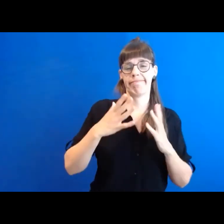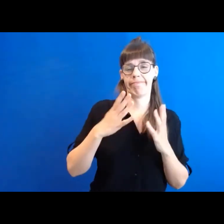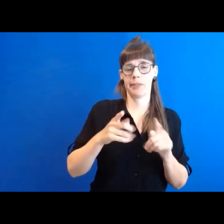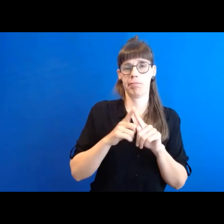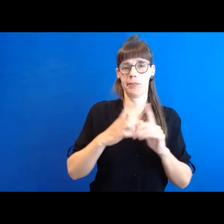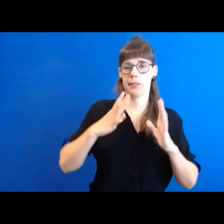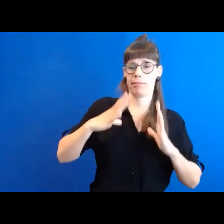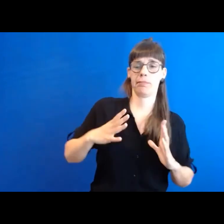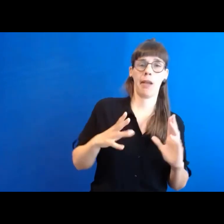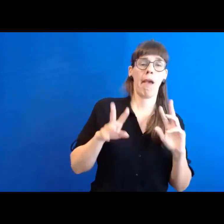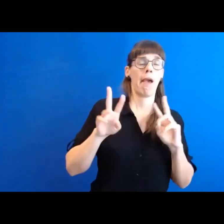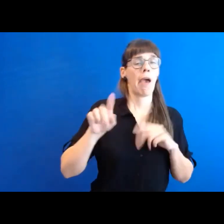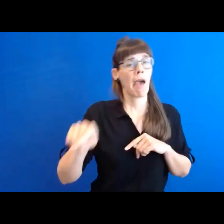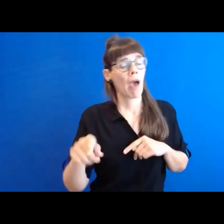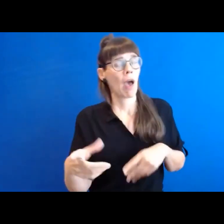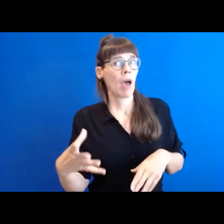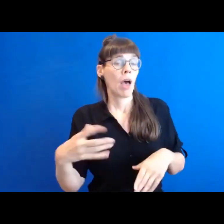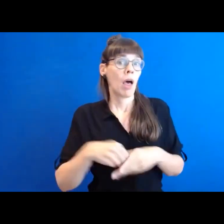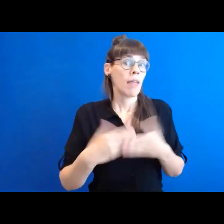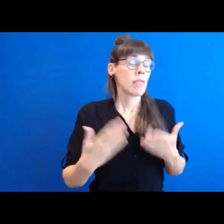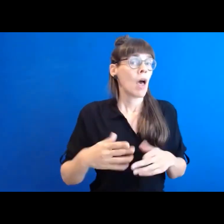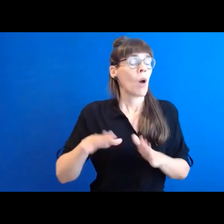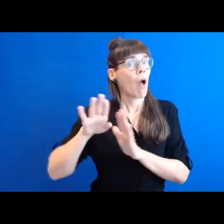particularly the institutional and attitudinal barriers. For example,